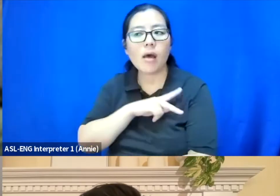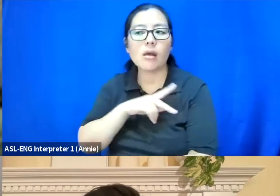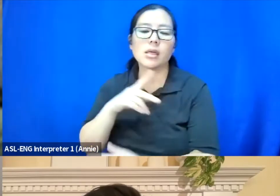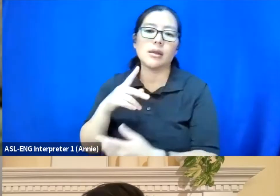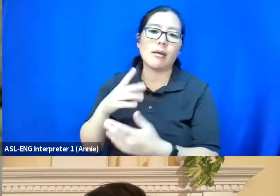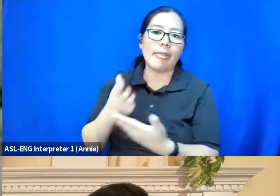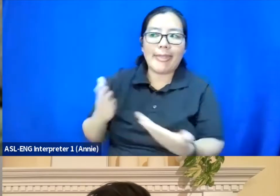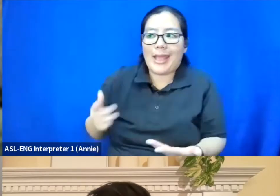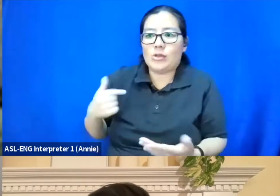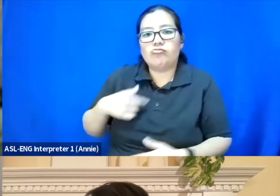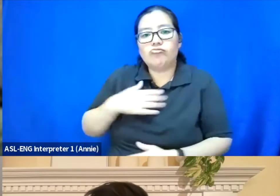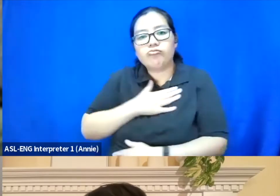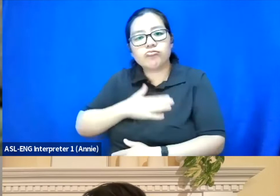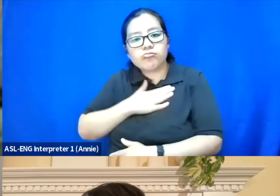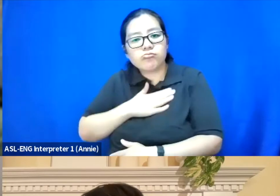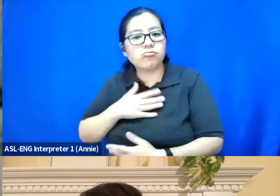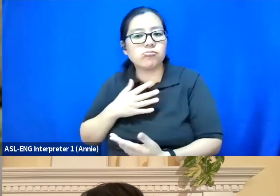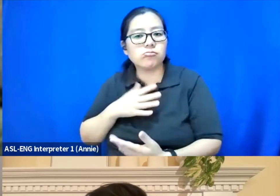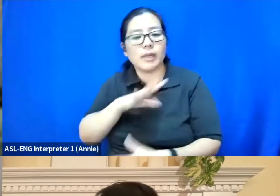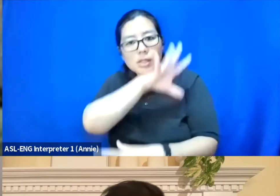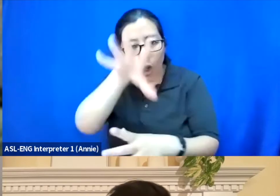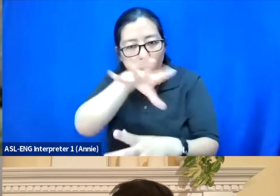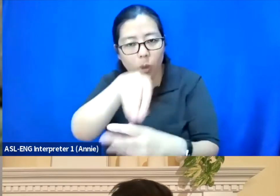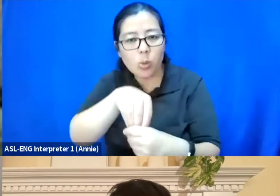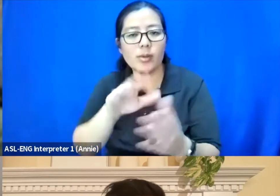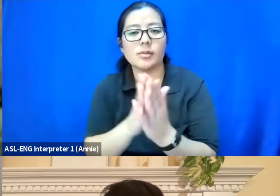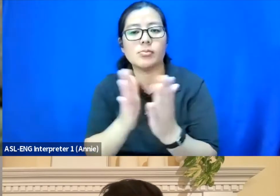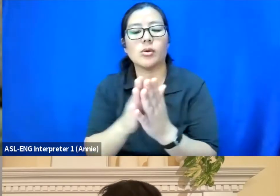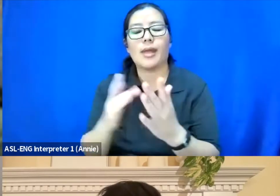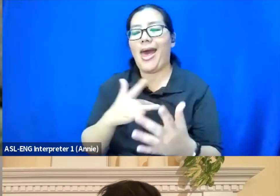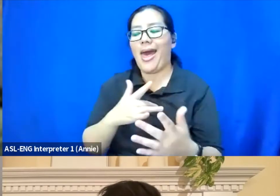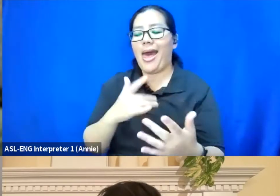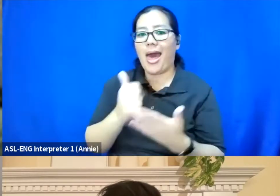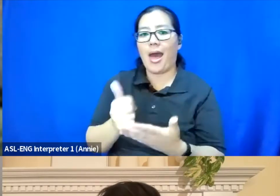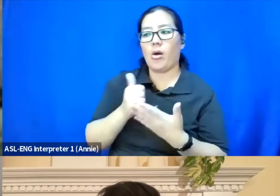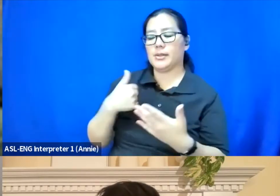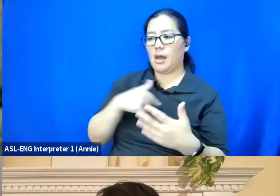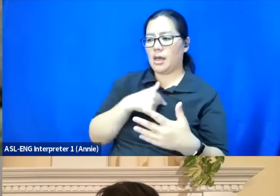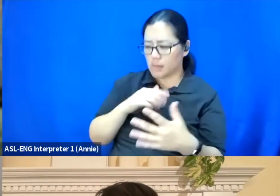I think something that I've always been astounded and kind of really touched